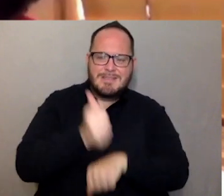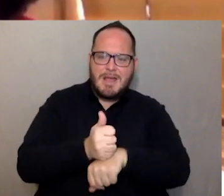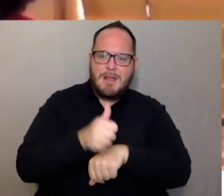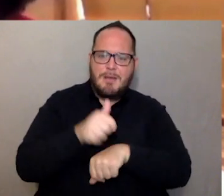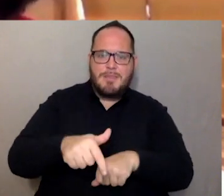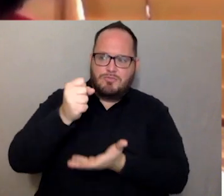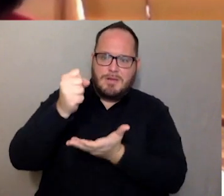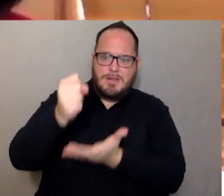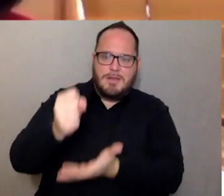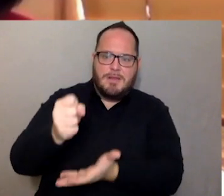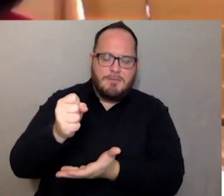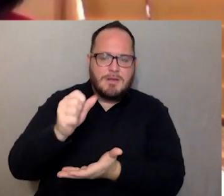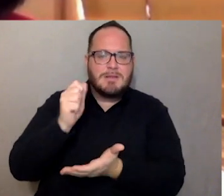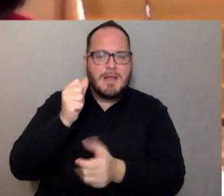ENDS MEET DURING THIS CRISIS. THIS RAPID RESPONSE TO PROVIDE